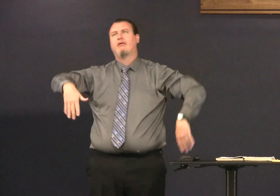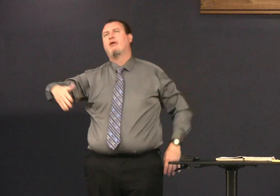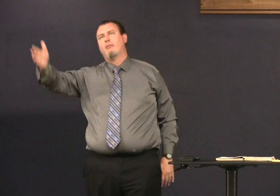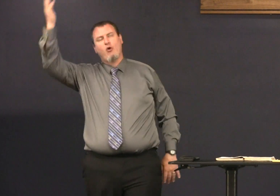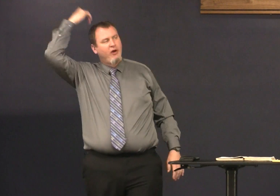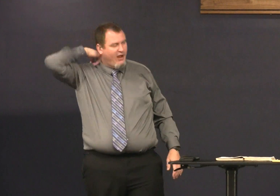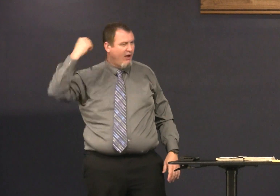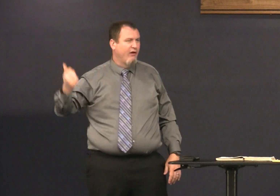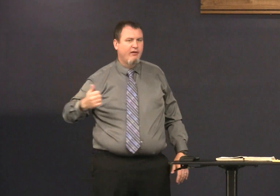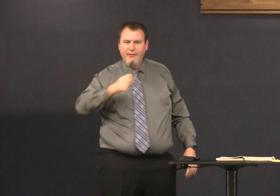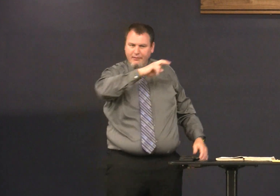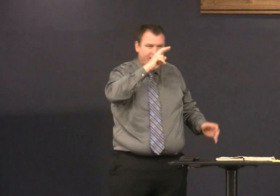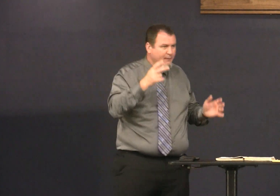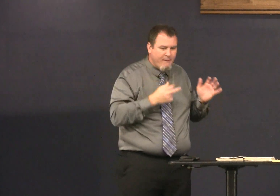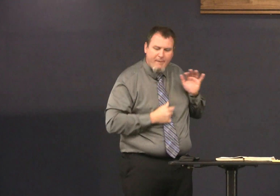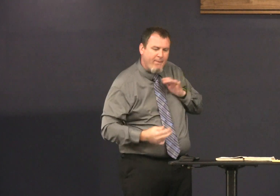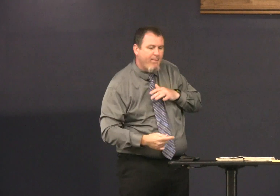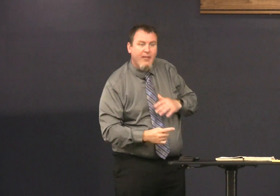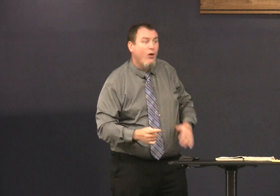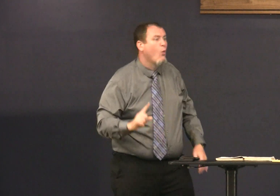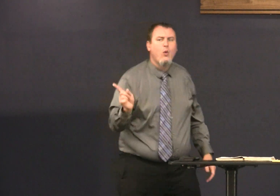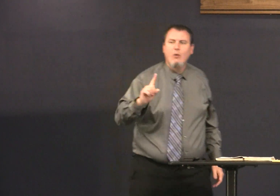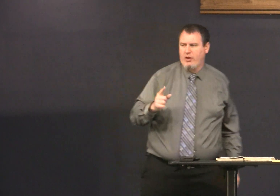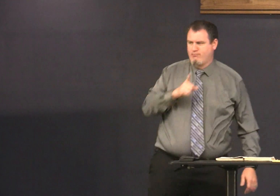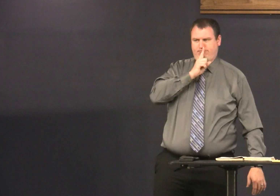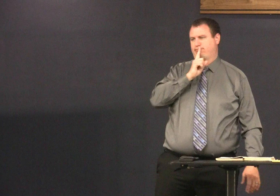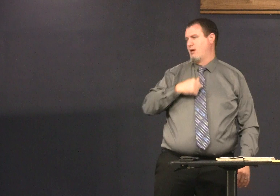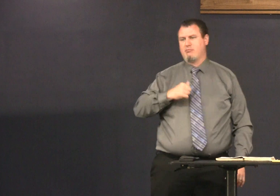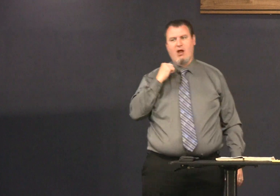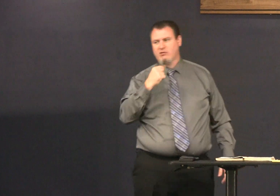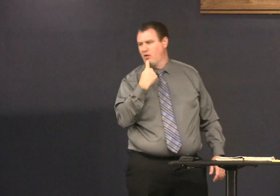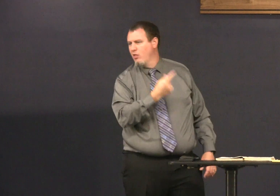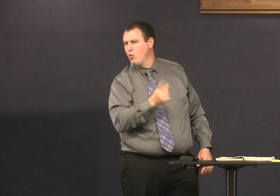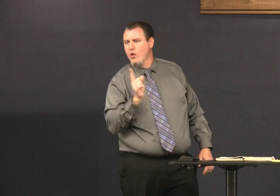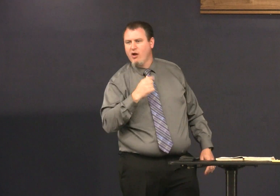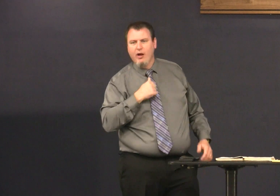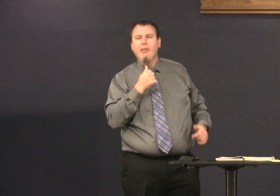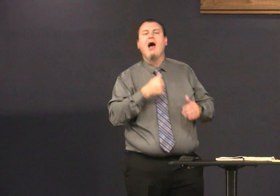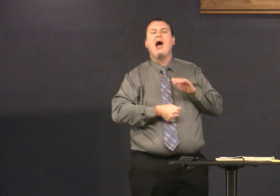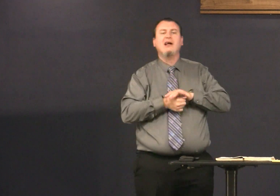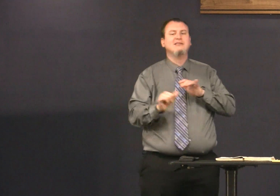or finally when I give up he comes out and I say where were you he said I'm not going to